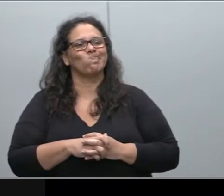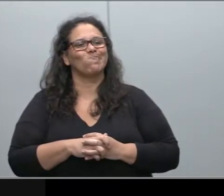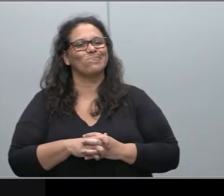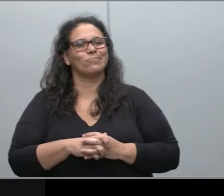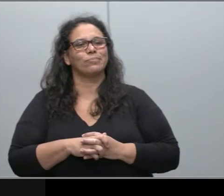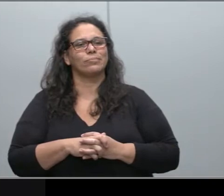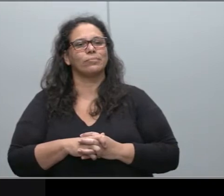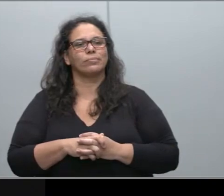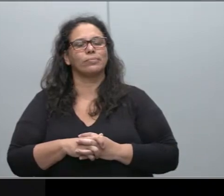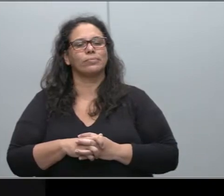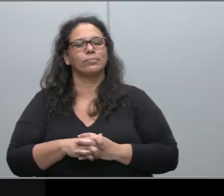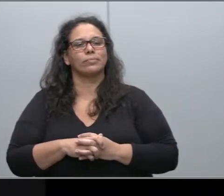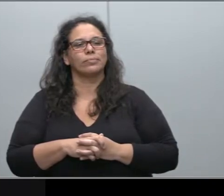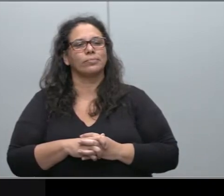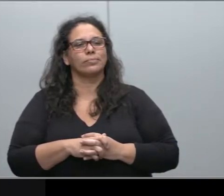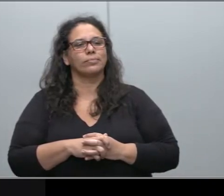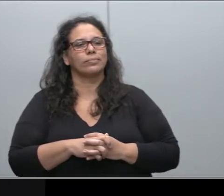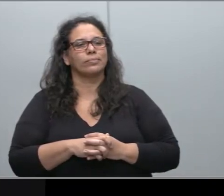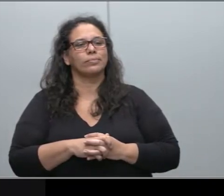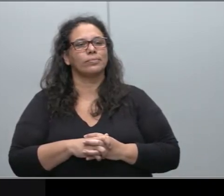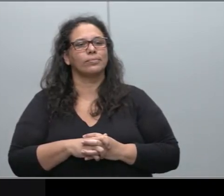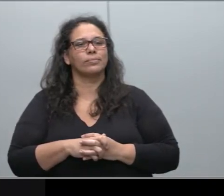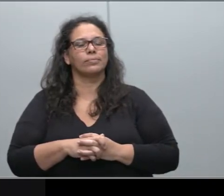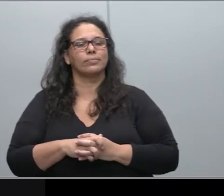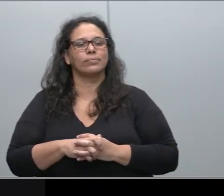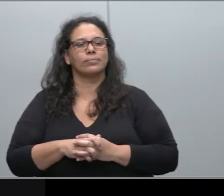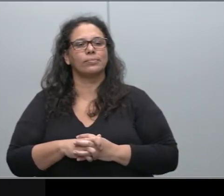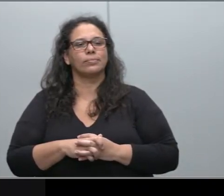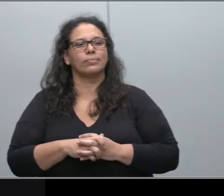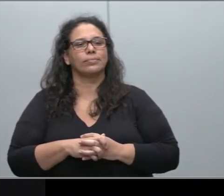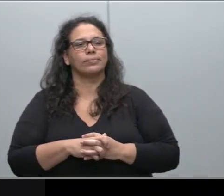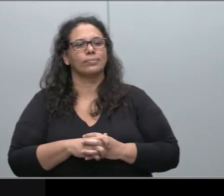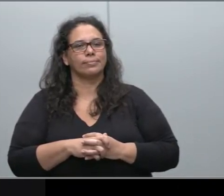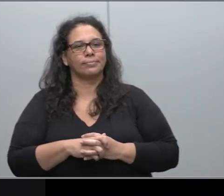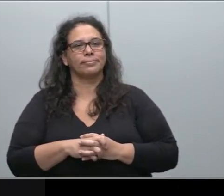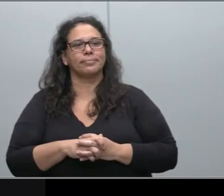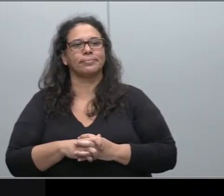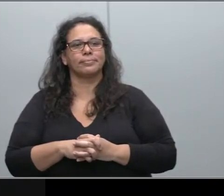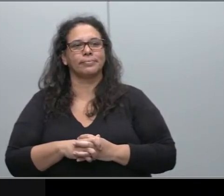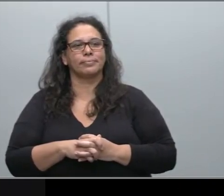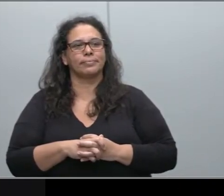Would you like to, so we're gonna move onto the next slide, so we can see what are some of the top thoughts.